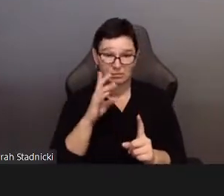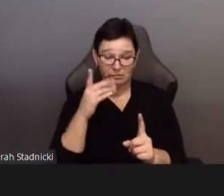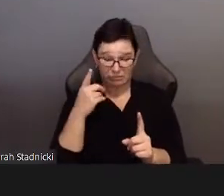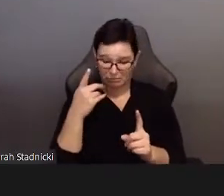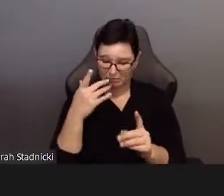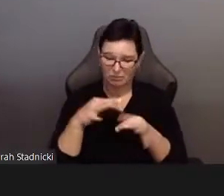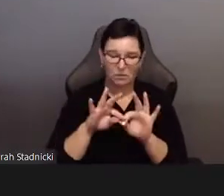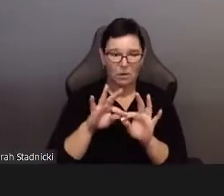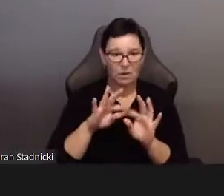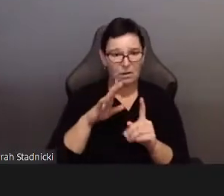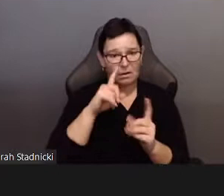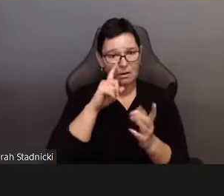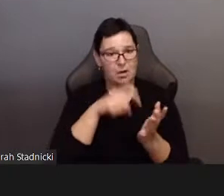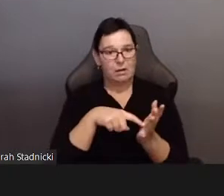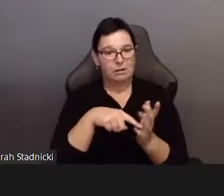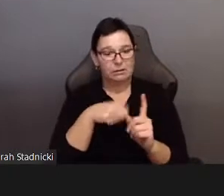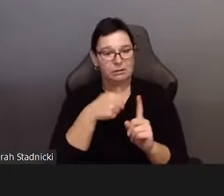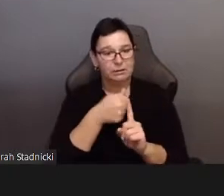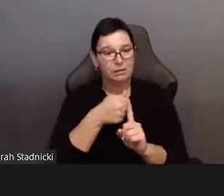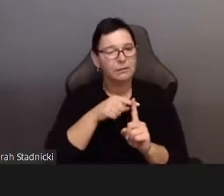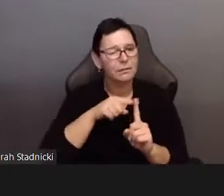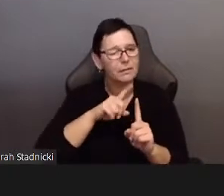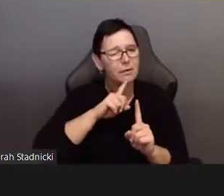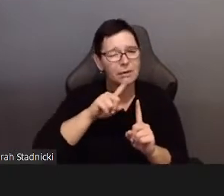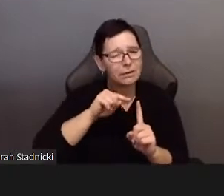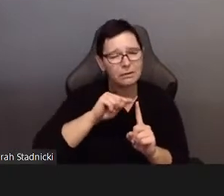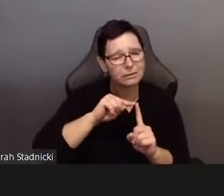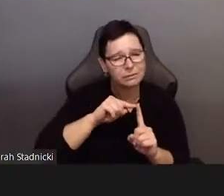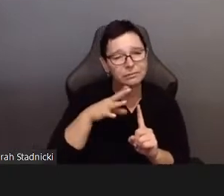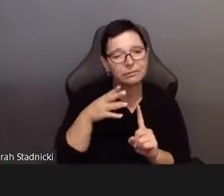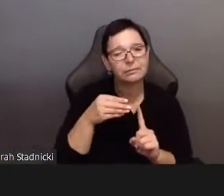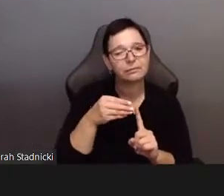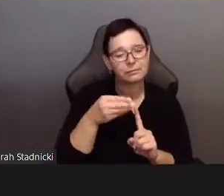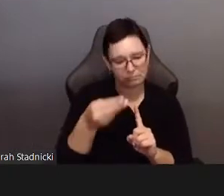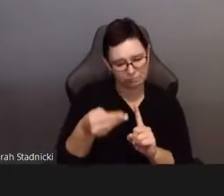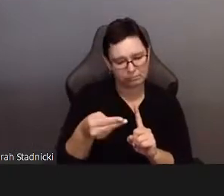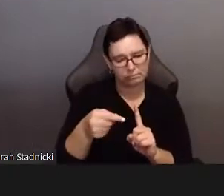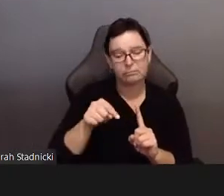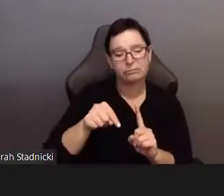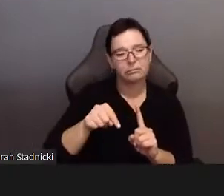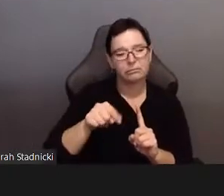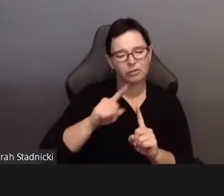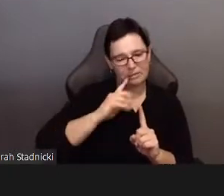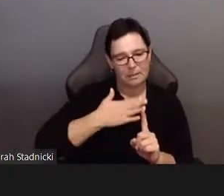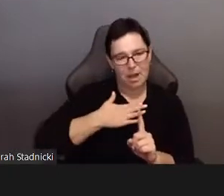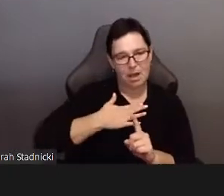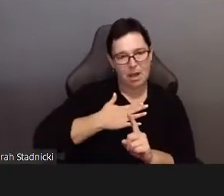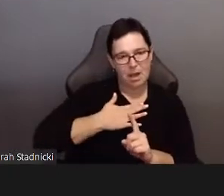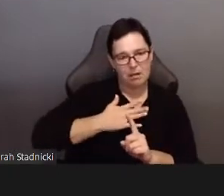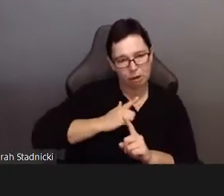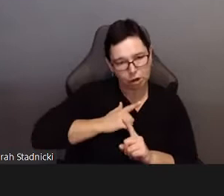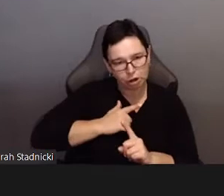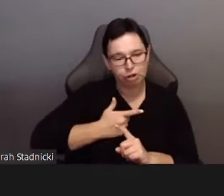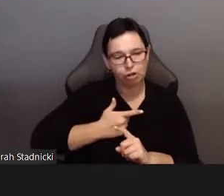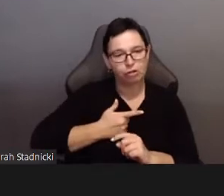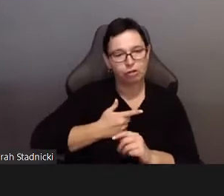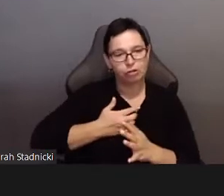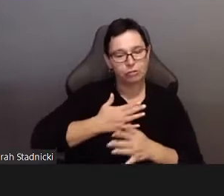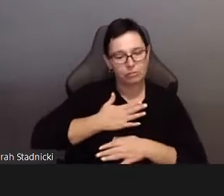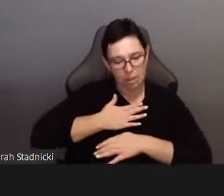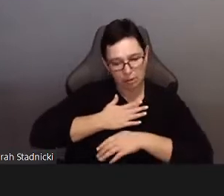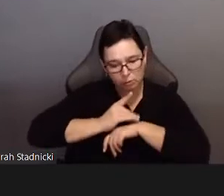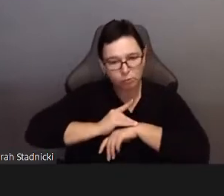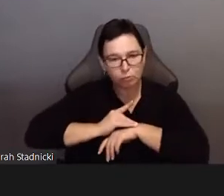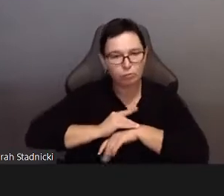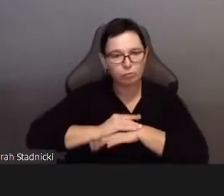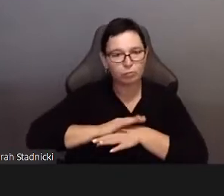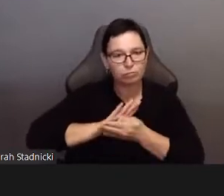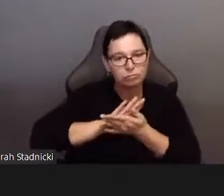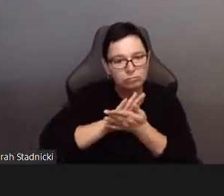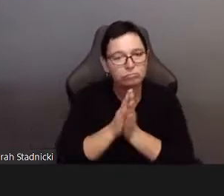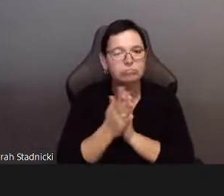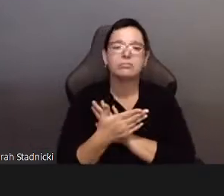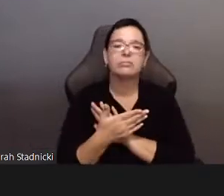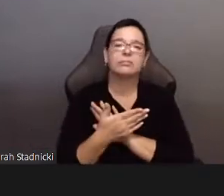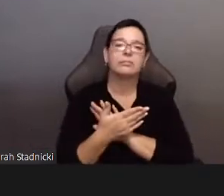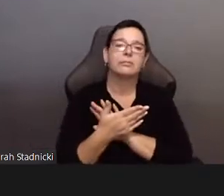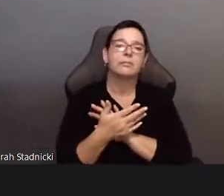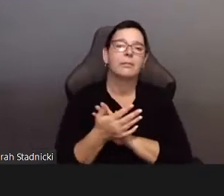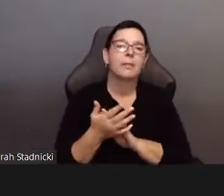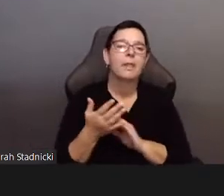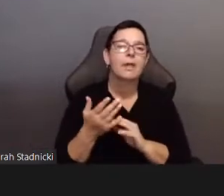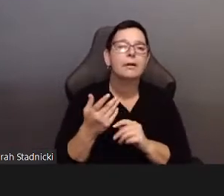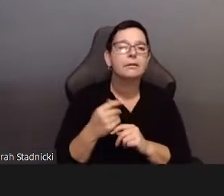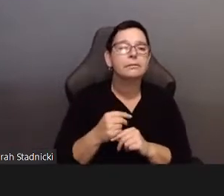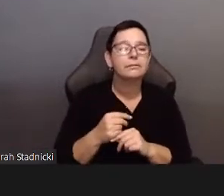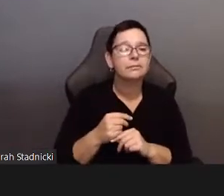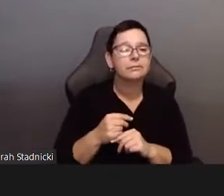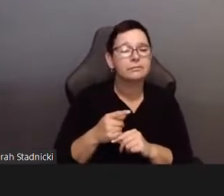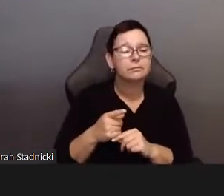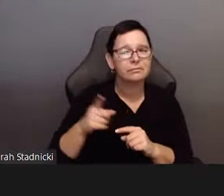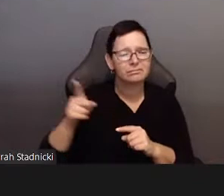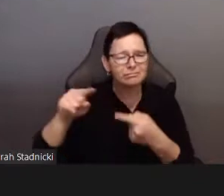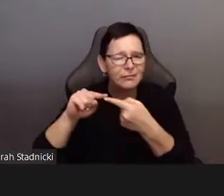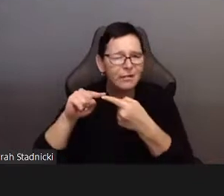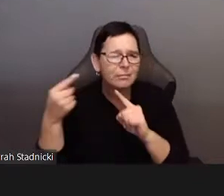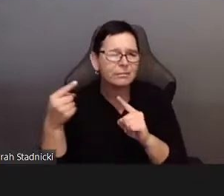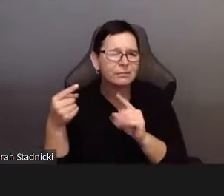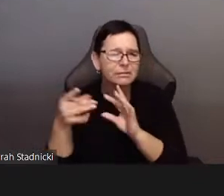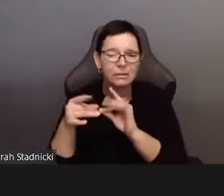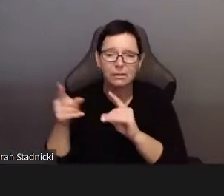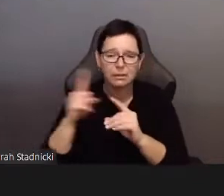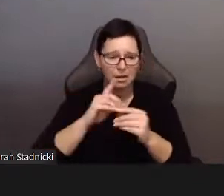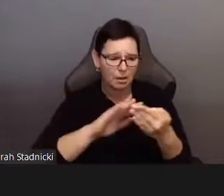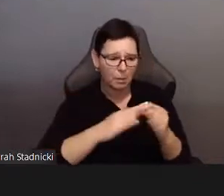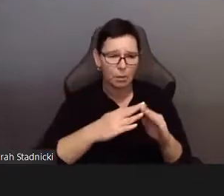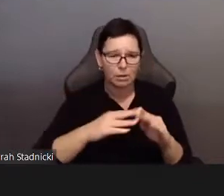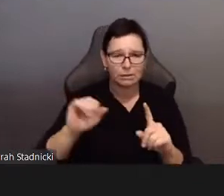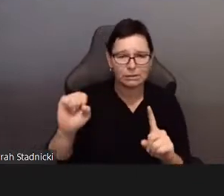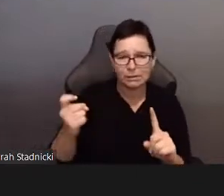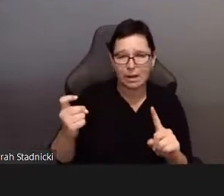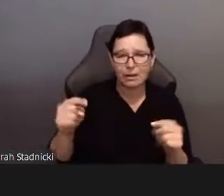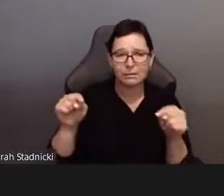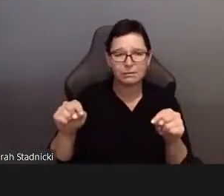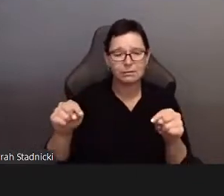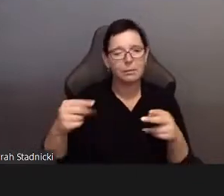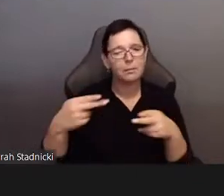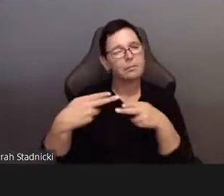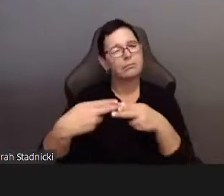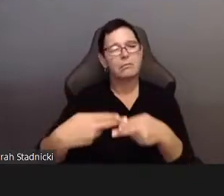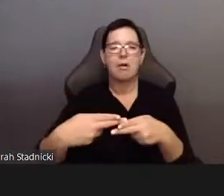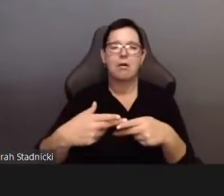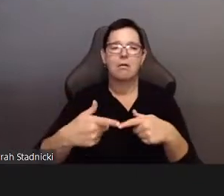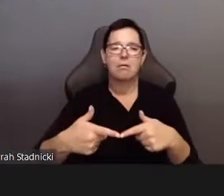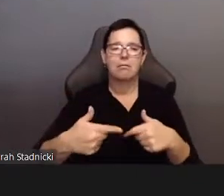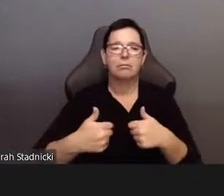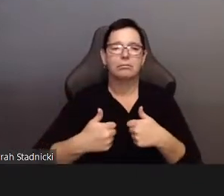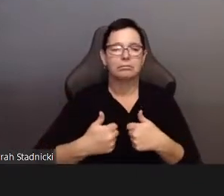As Roberto Espositio, Jacques Derrida, and Anne Dufourmantelle have noted,